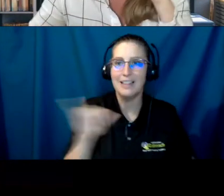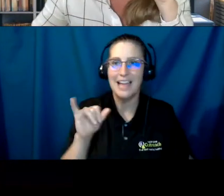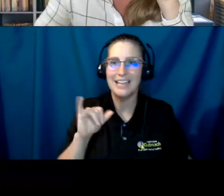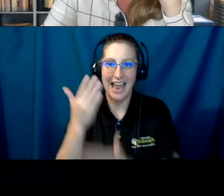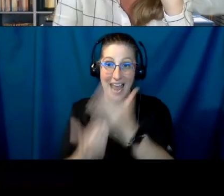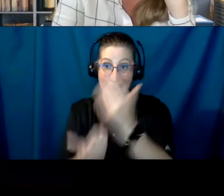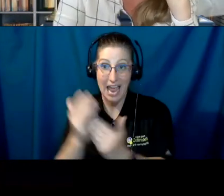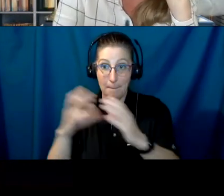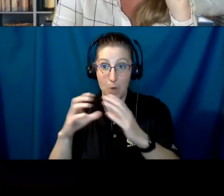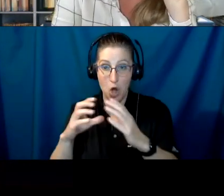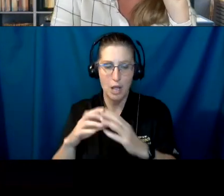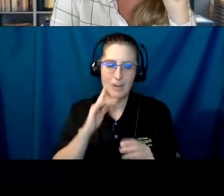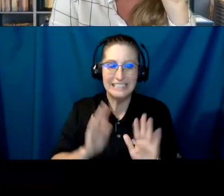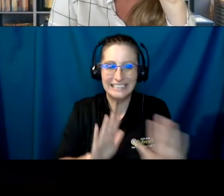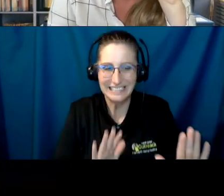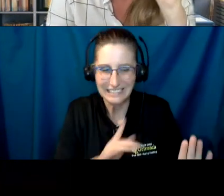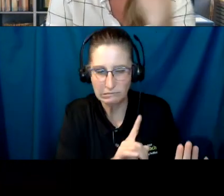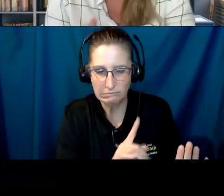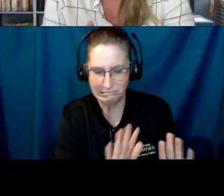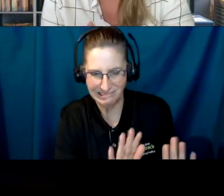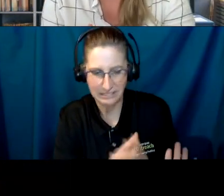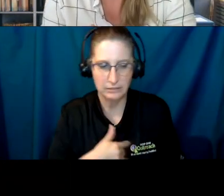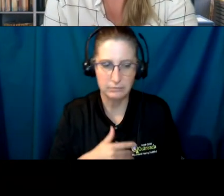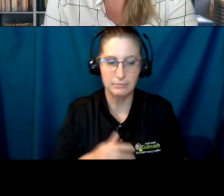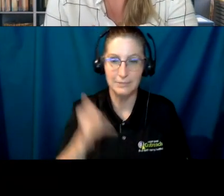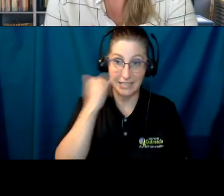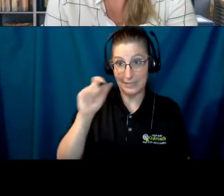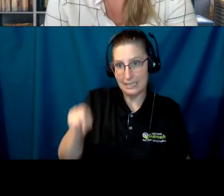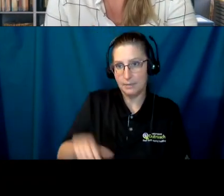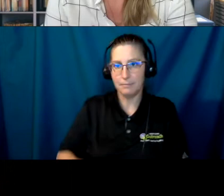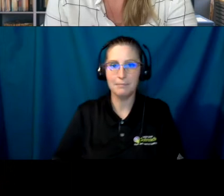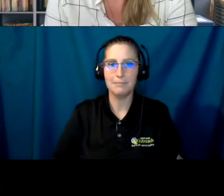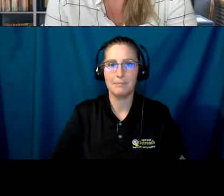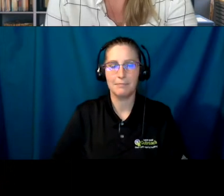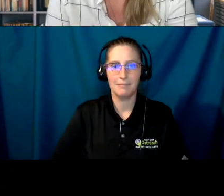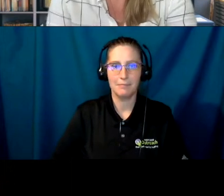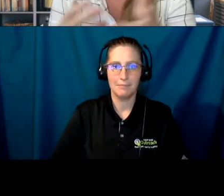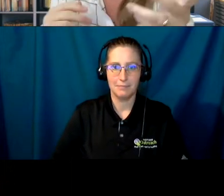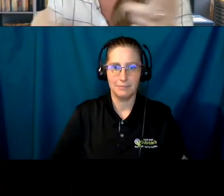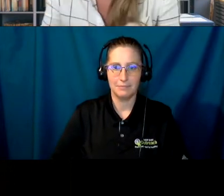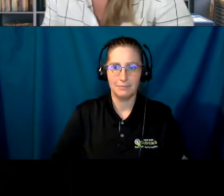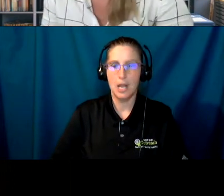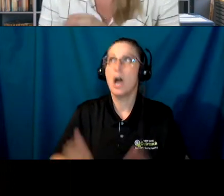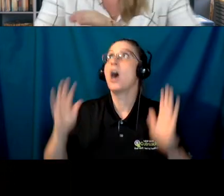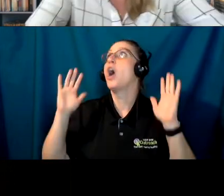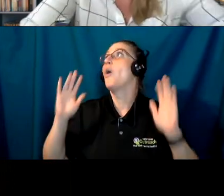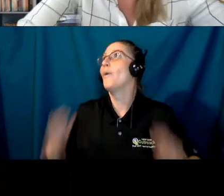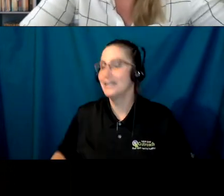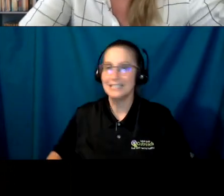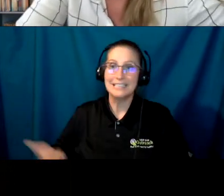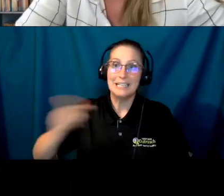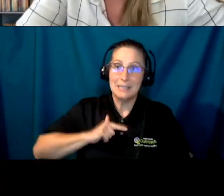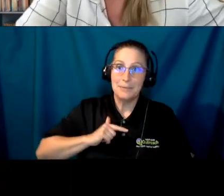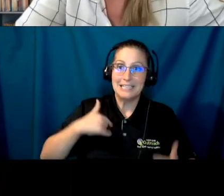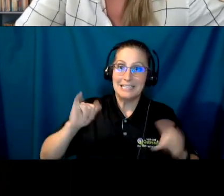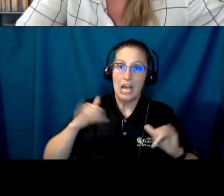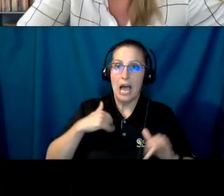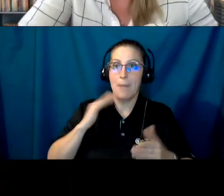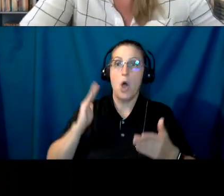step in, if needed. Oh my gosh, this is still me. Okay, I'm going over on time, I'll go